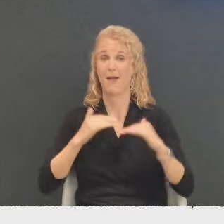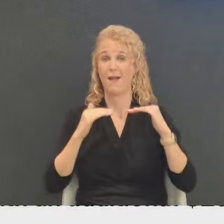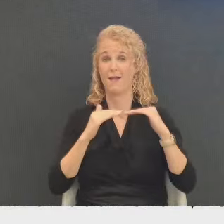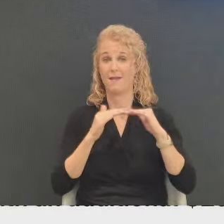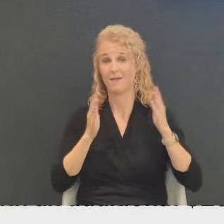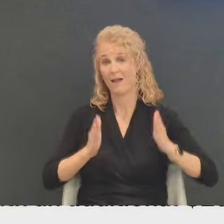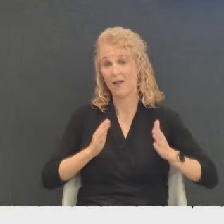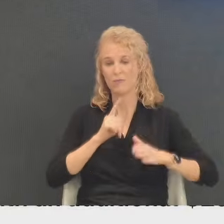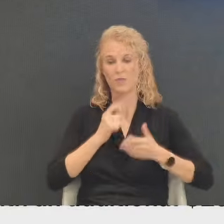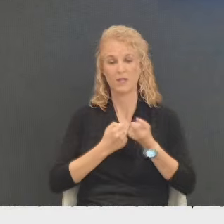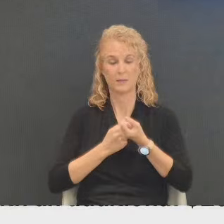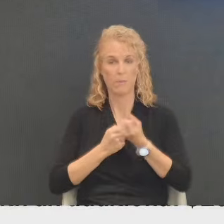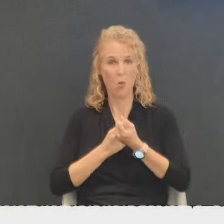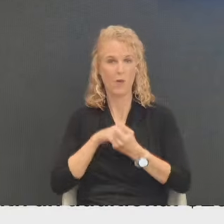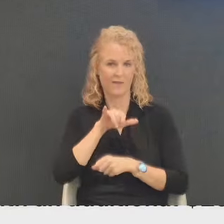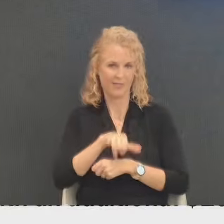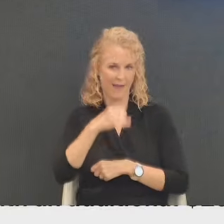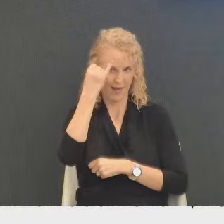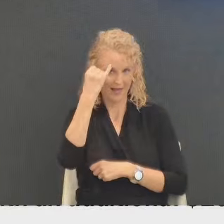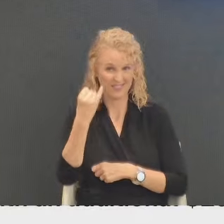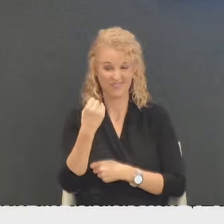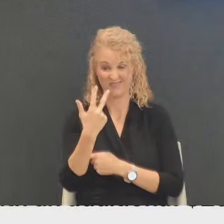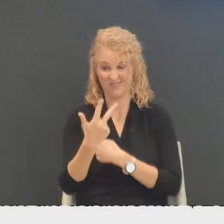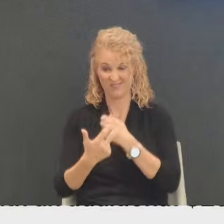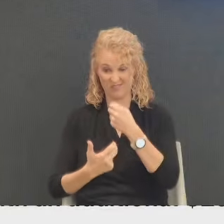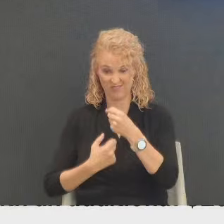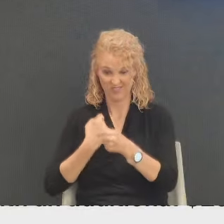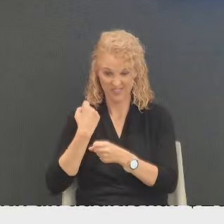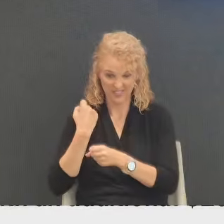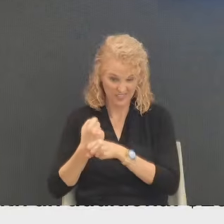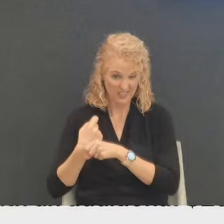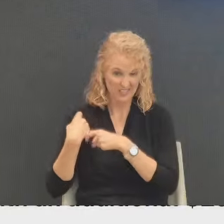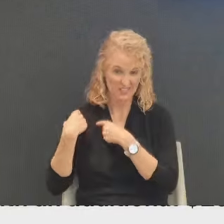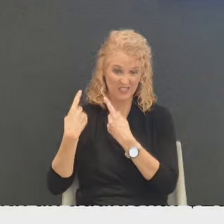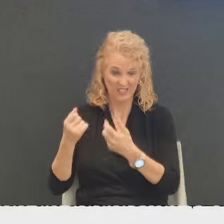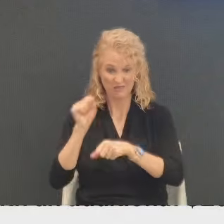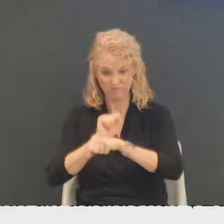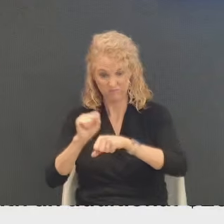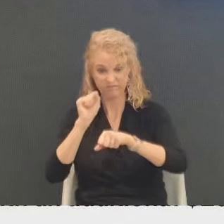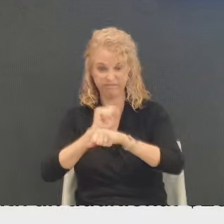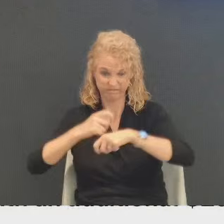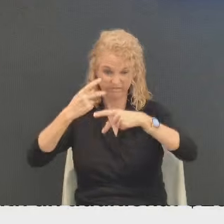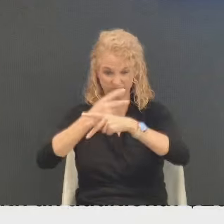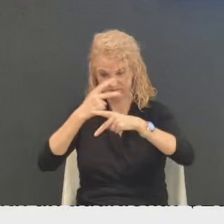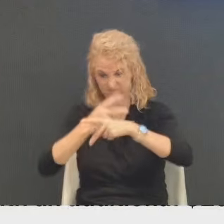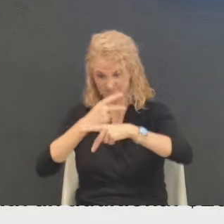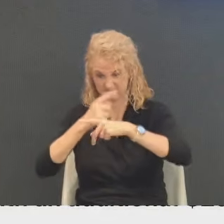supporting. Took three years for me to try to figure this piece out. But what we do is